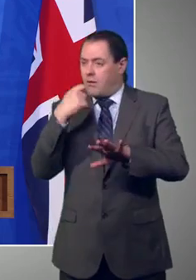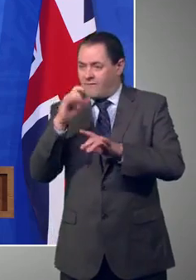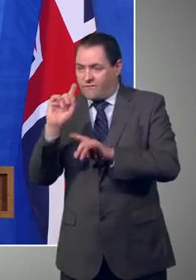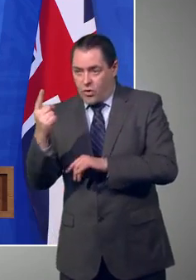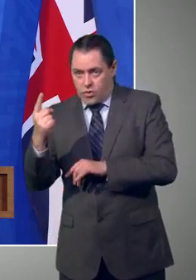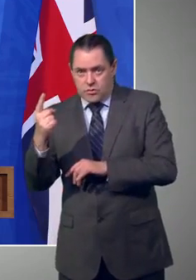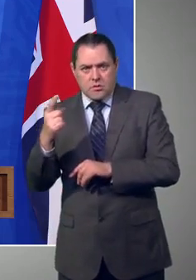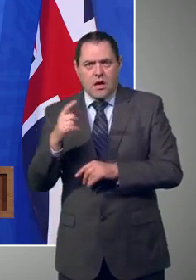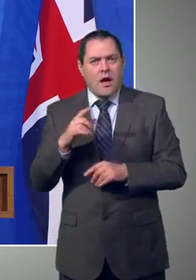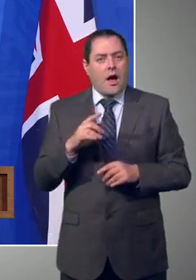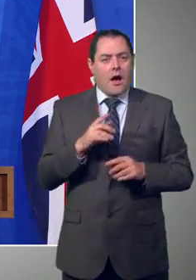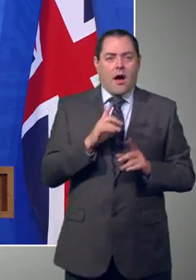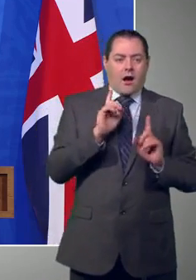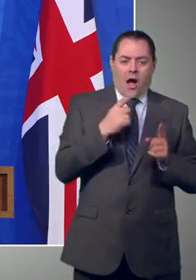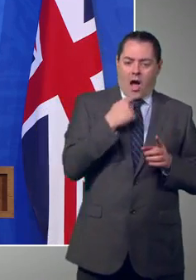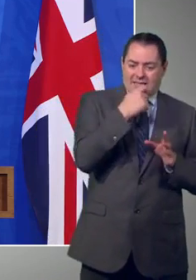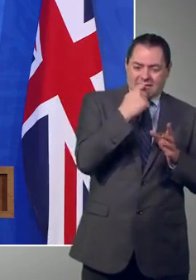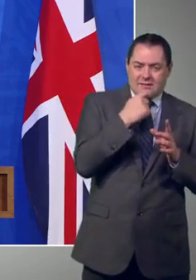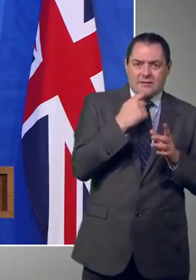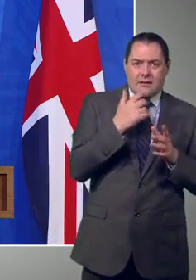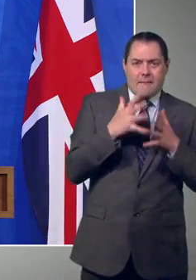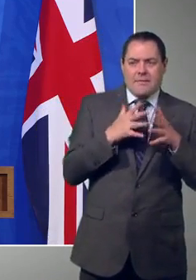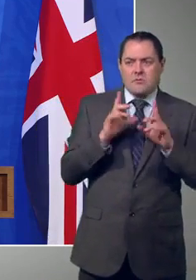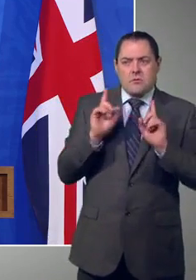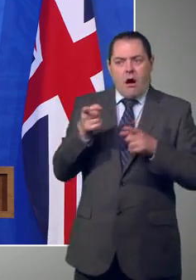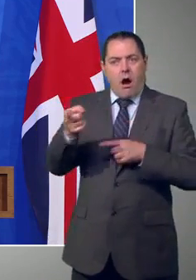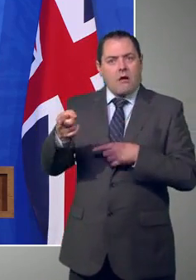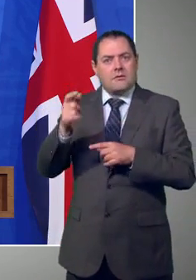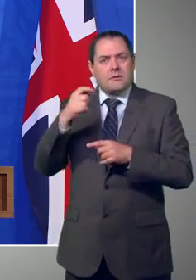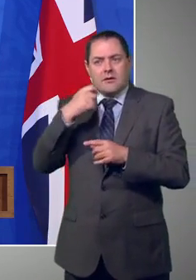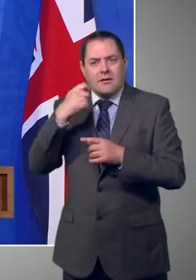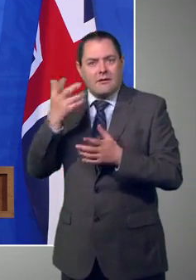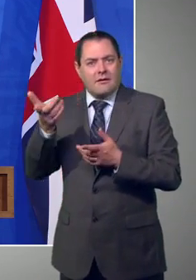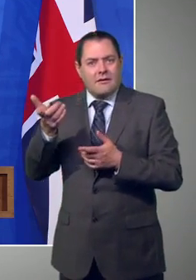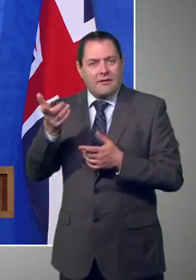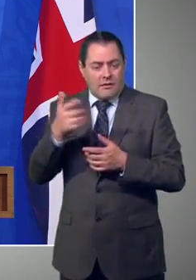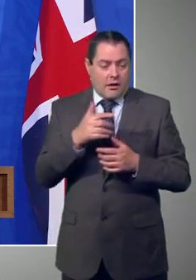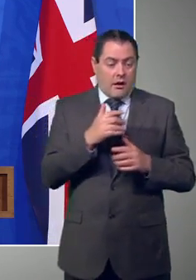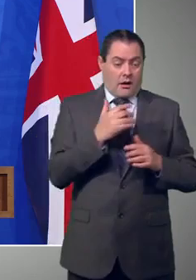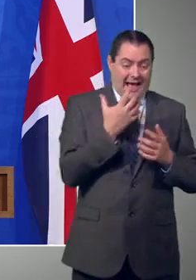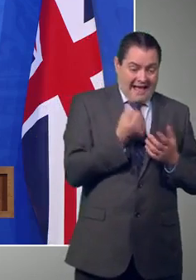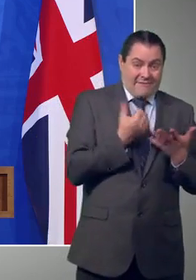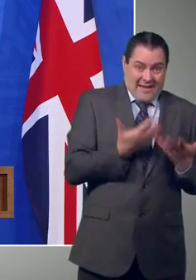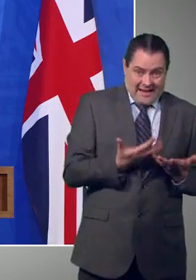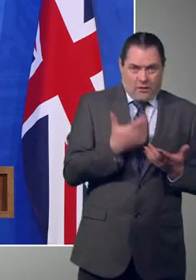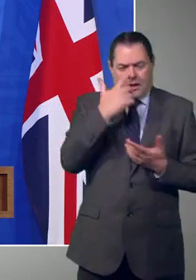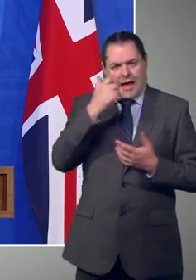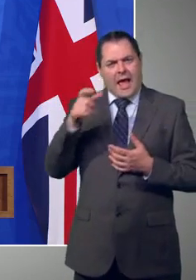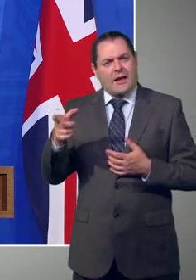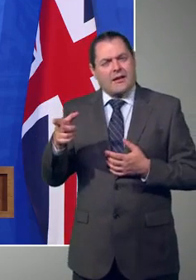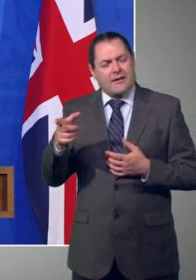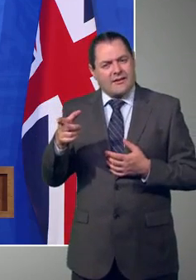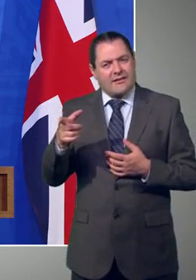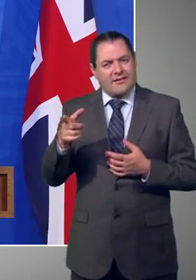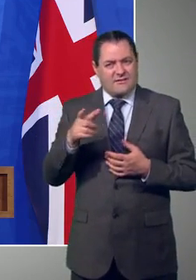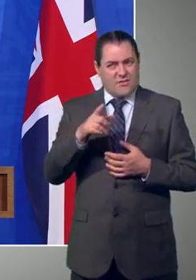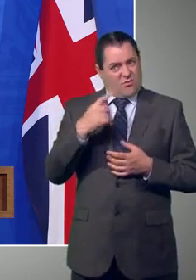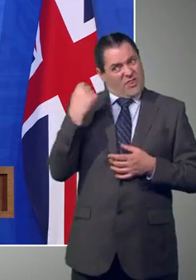capacity, which I had to build because we didn't have it in this country from the start,